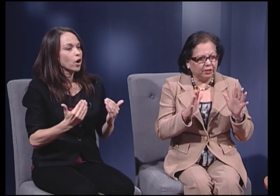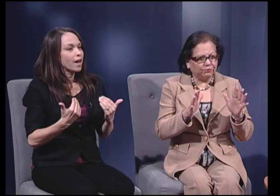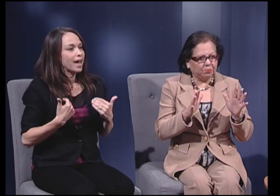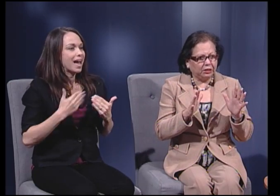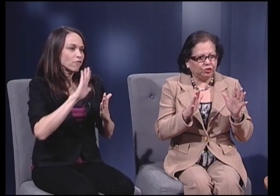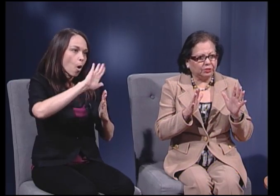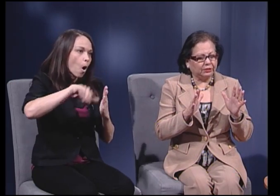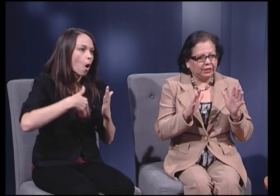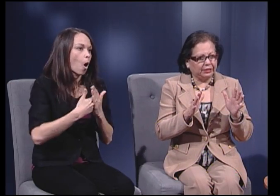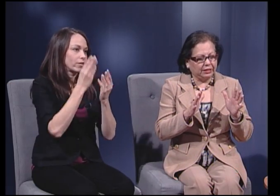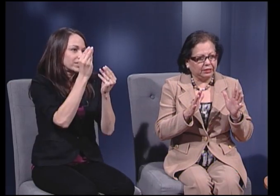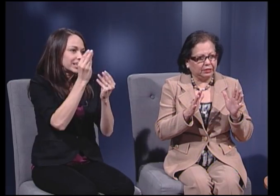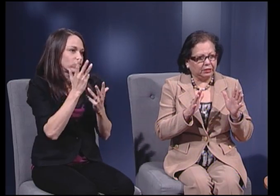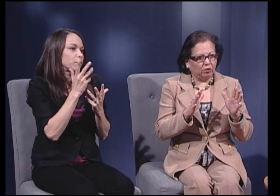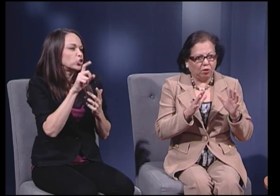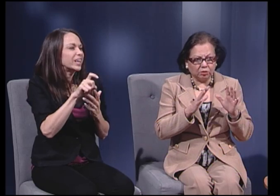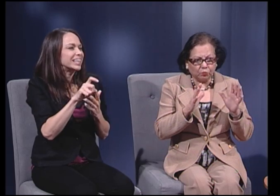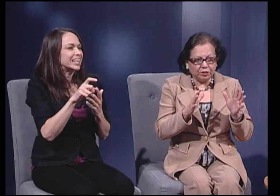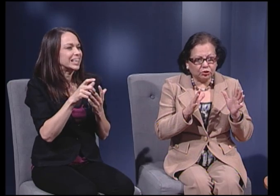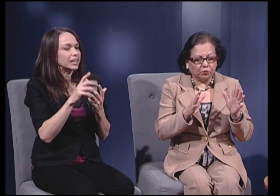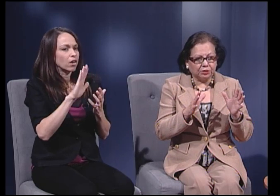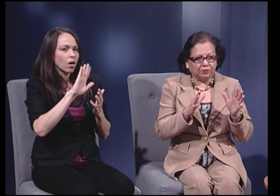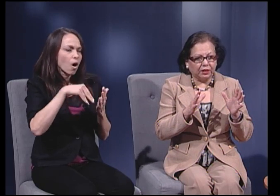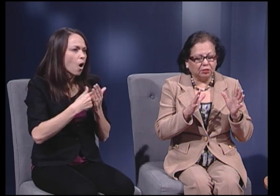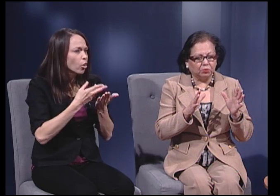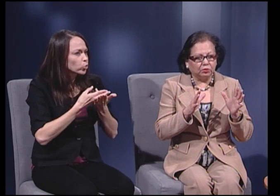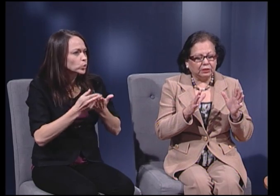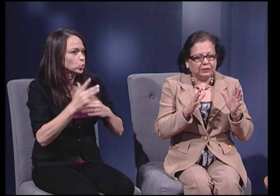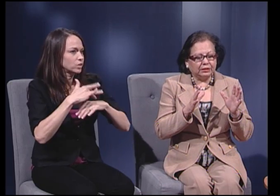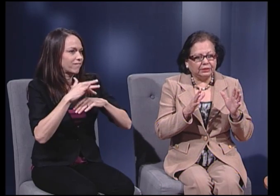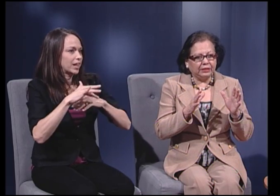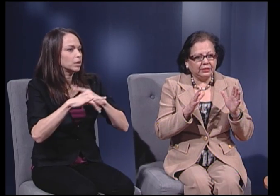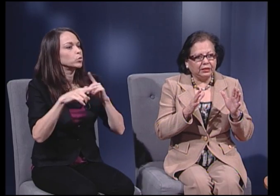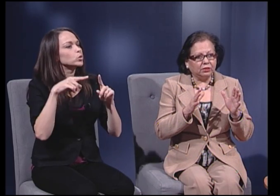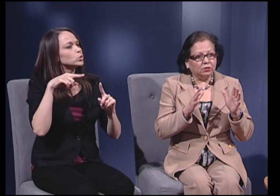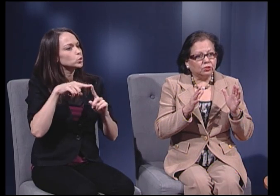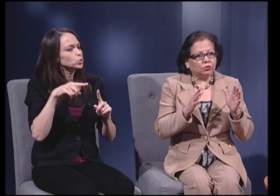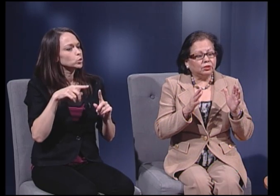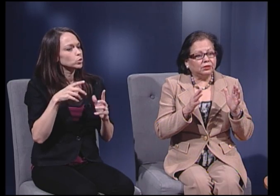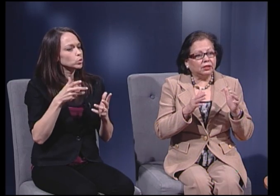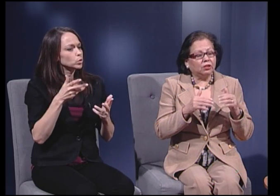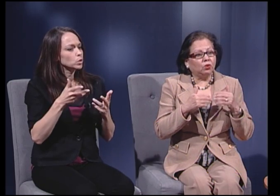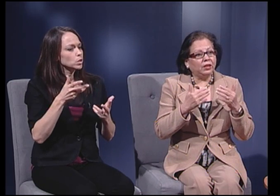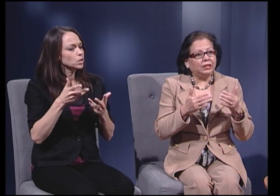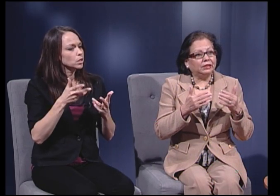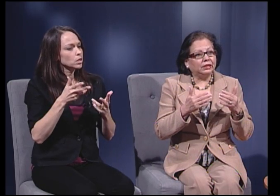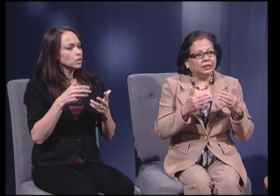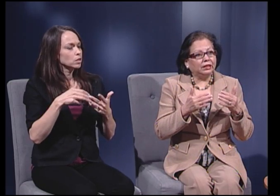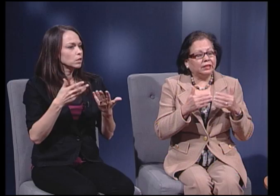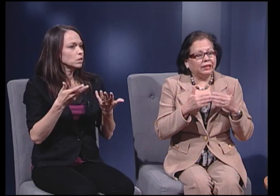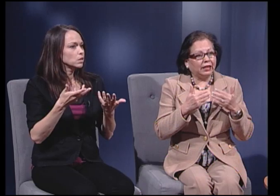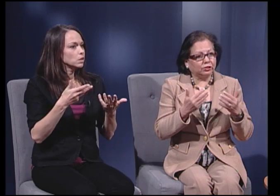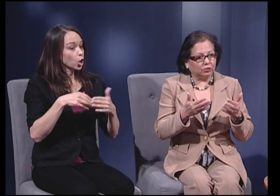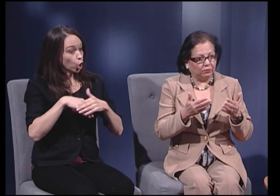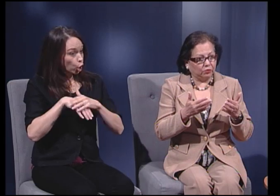information that they need, all the resources available that they need so that they go in and cast their vote.